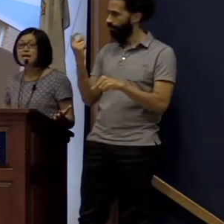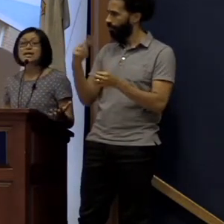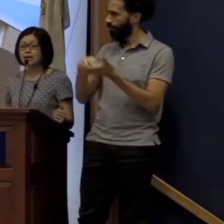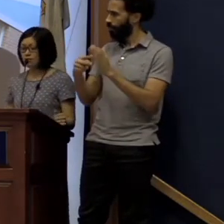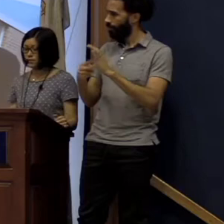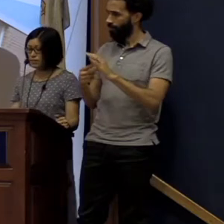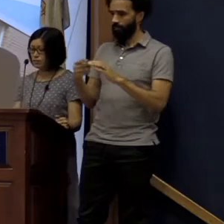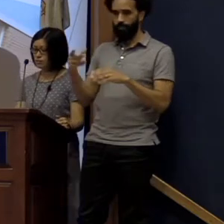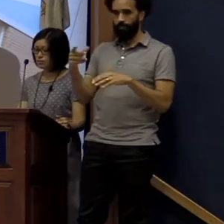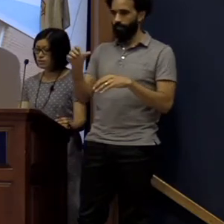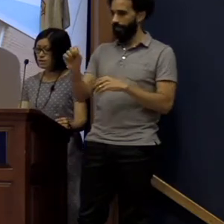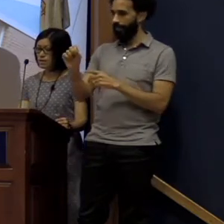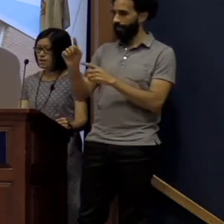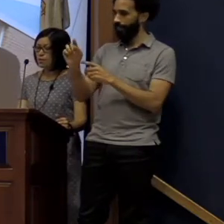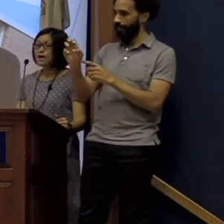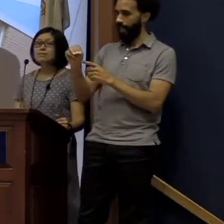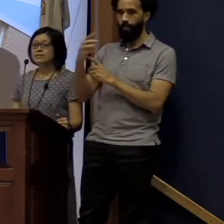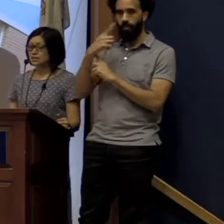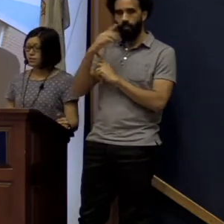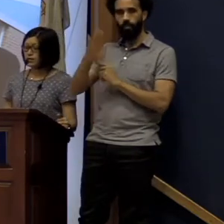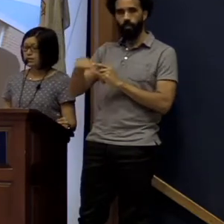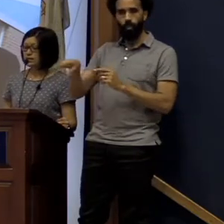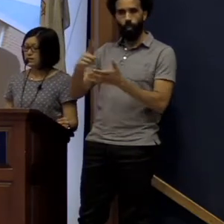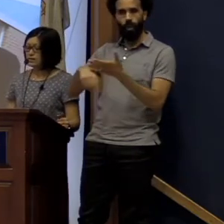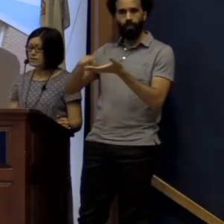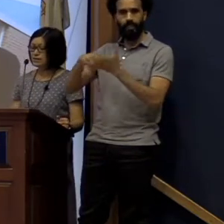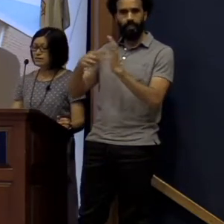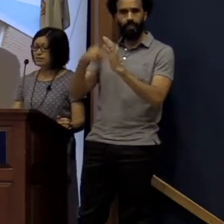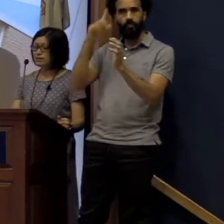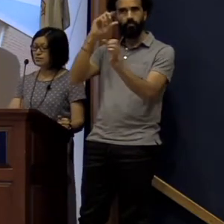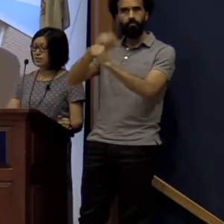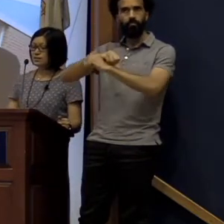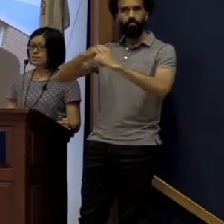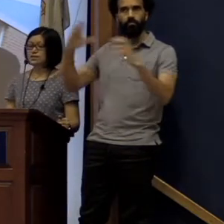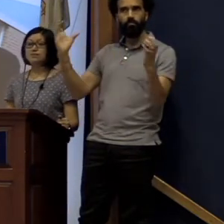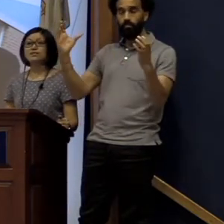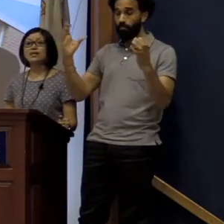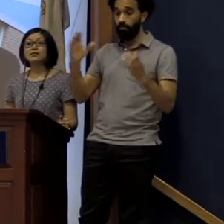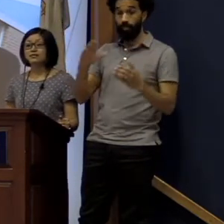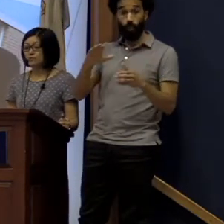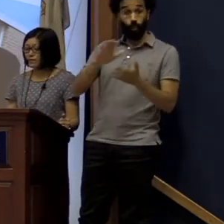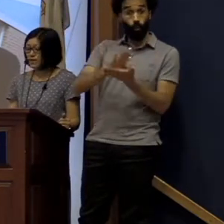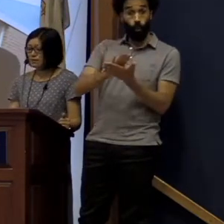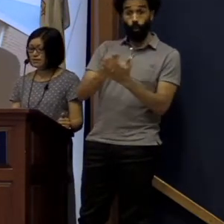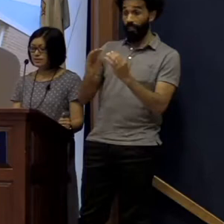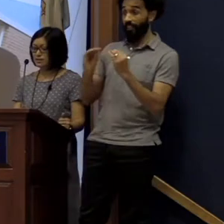Cannot be assumed what message do we think Steven is getting from his school science teacher about science and what counts as science?